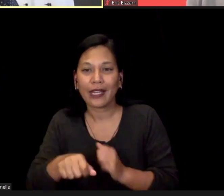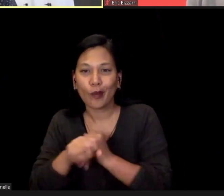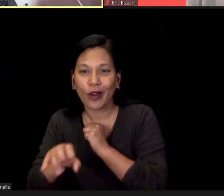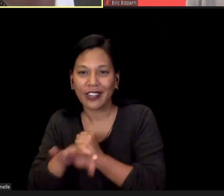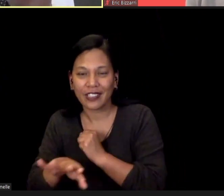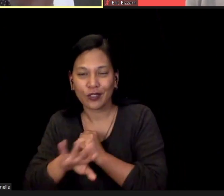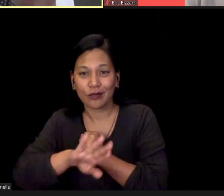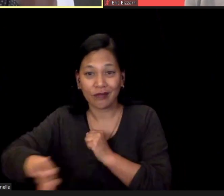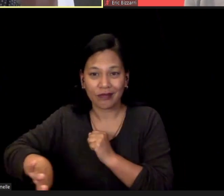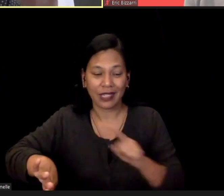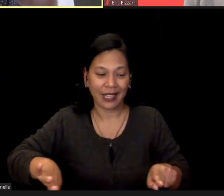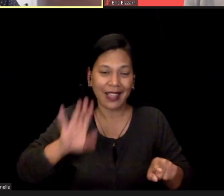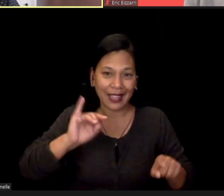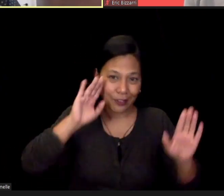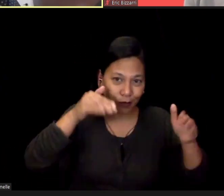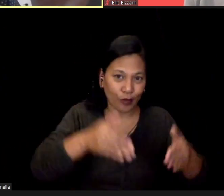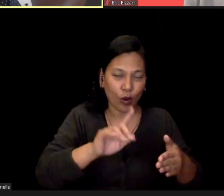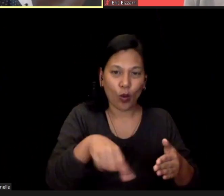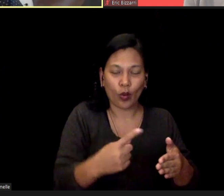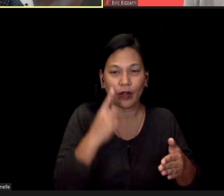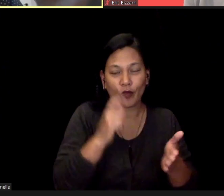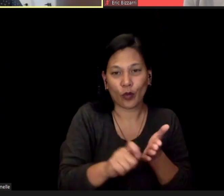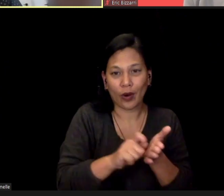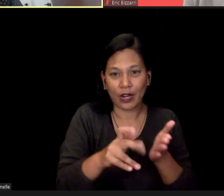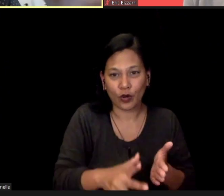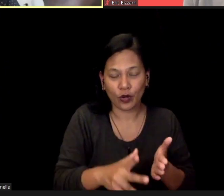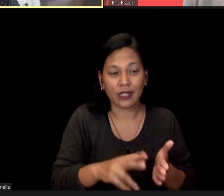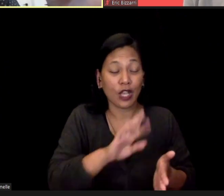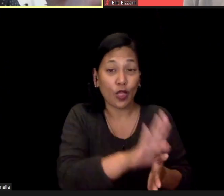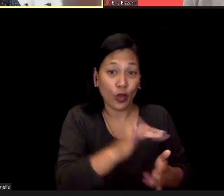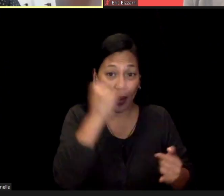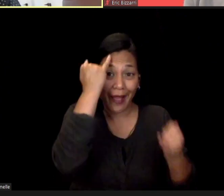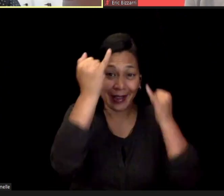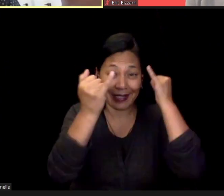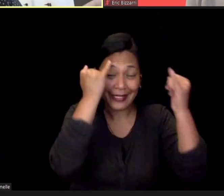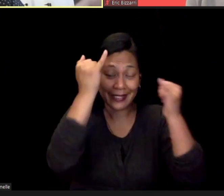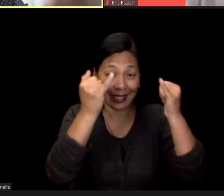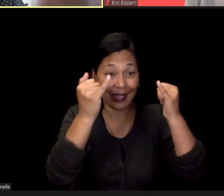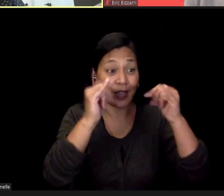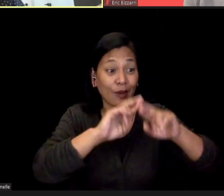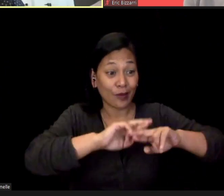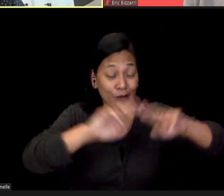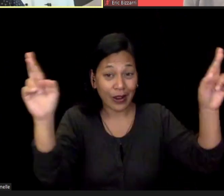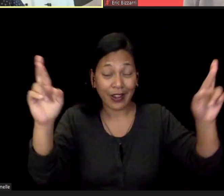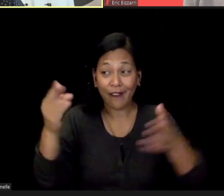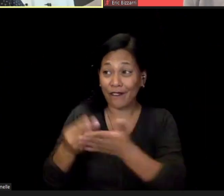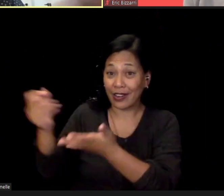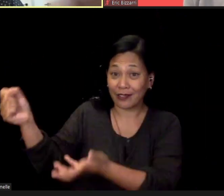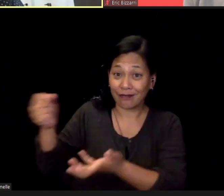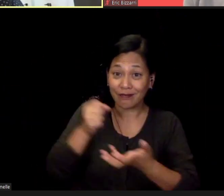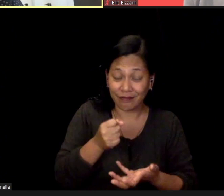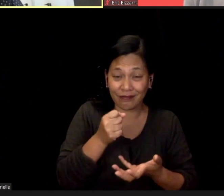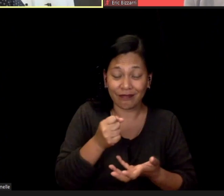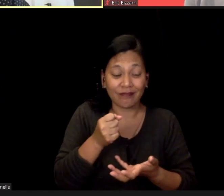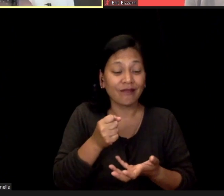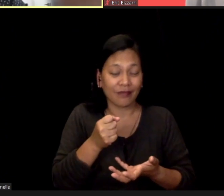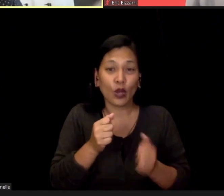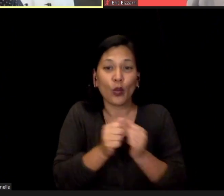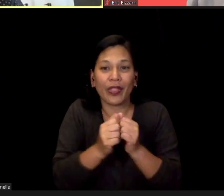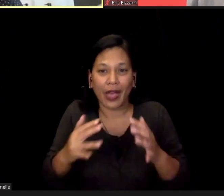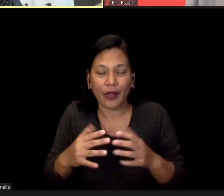This is for a writer to hopefully get their great idea funded, and paid for without that market test.